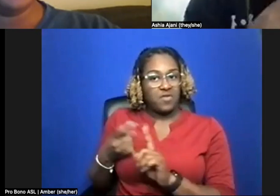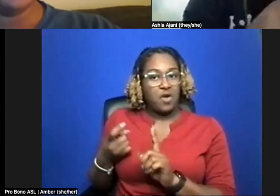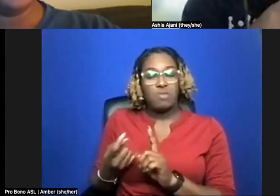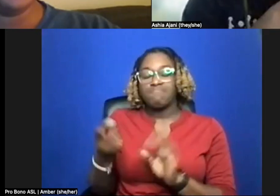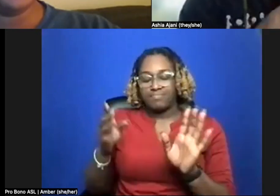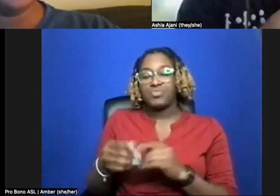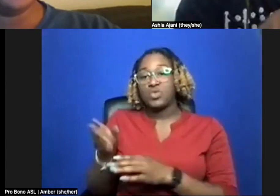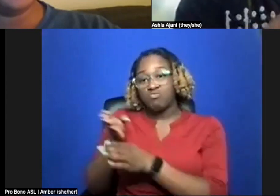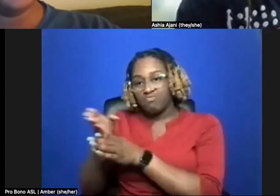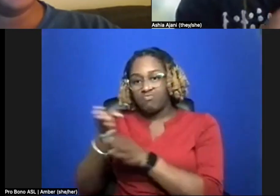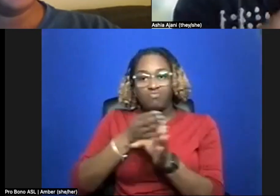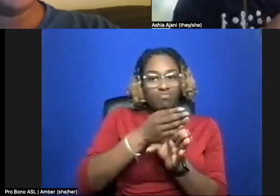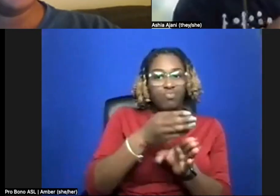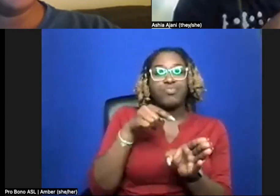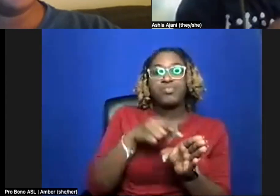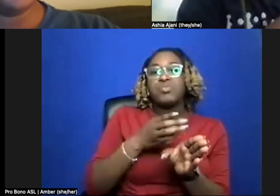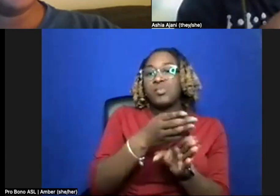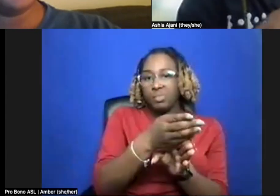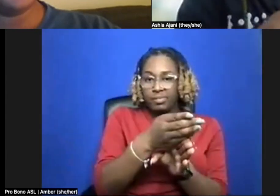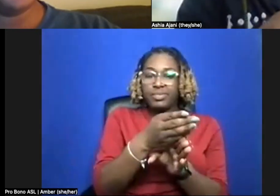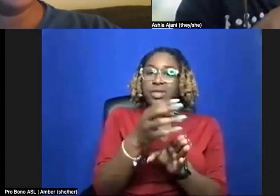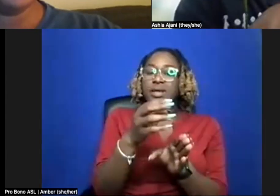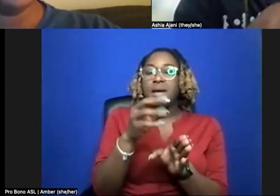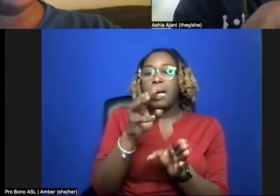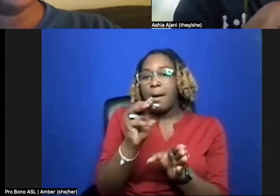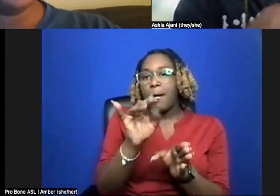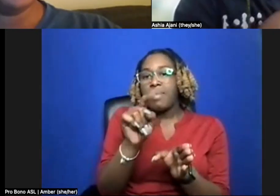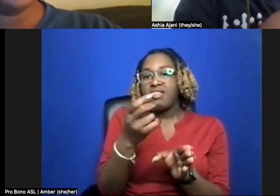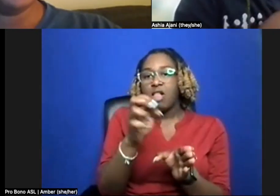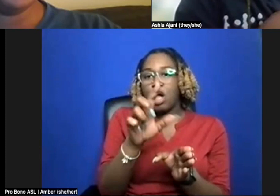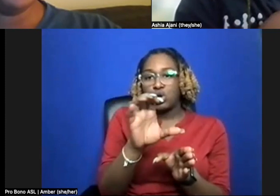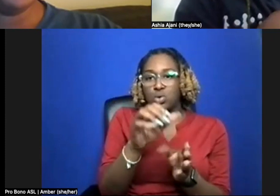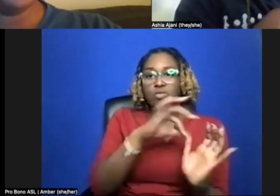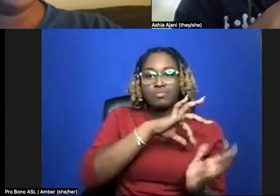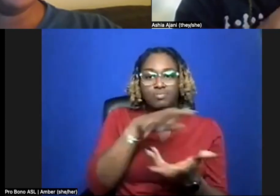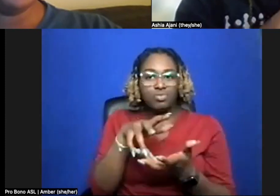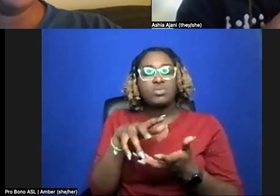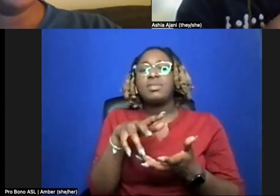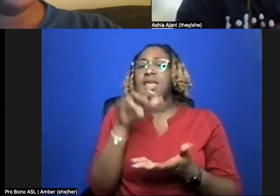very cool like, mythologically based like, I'm very, like really interested in like a lot of